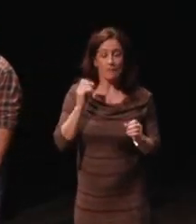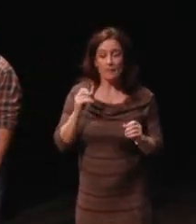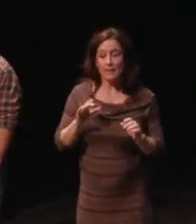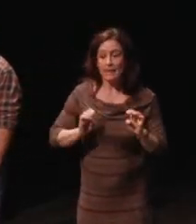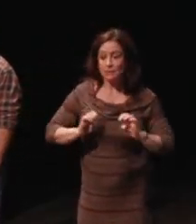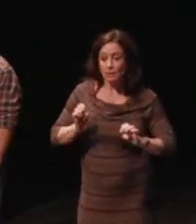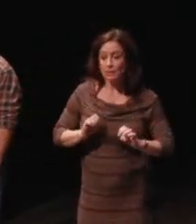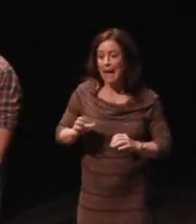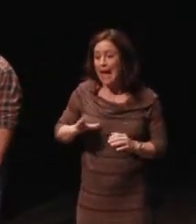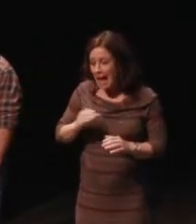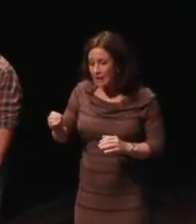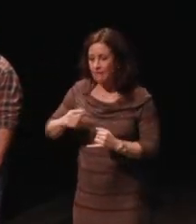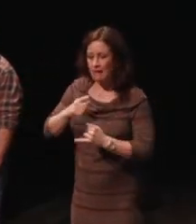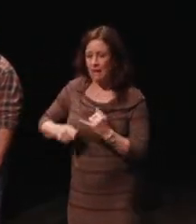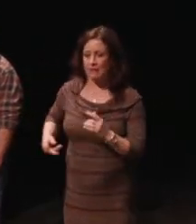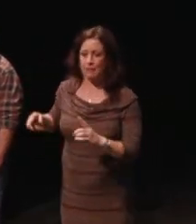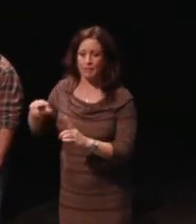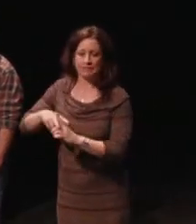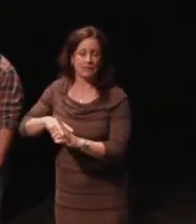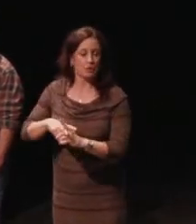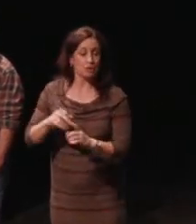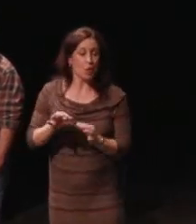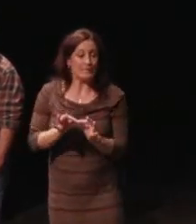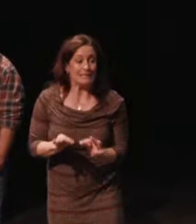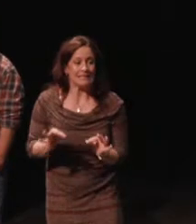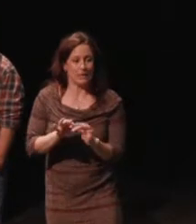So, it's key that you start early and try to dedicate